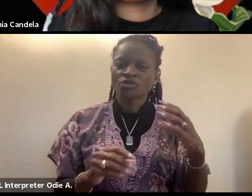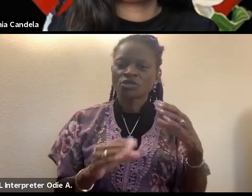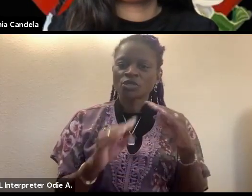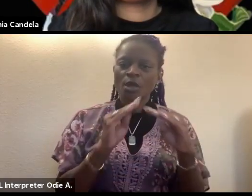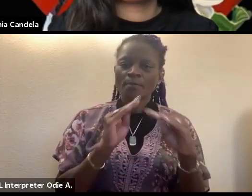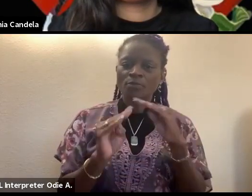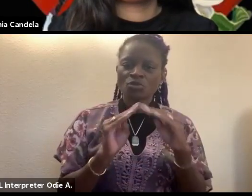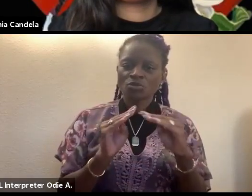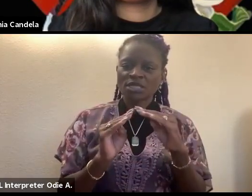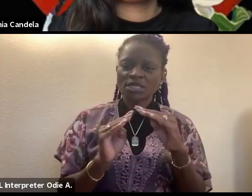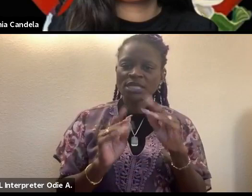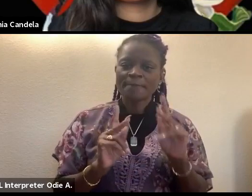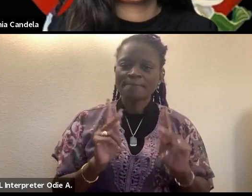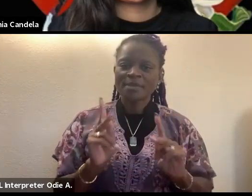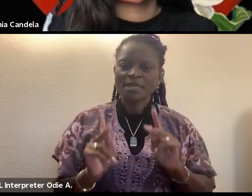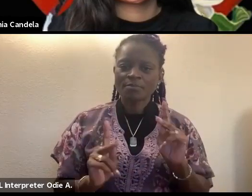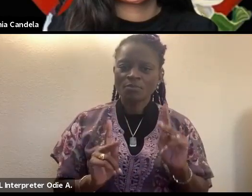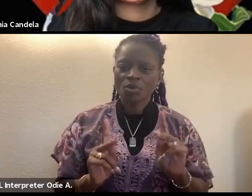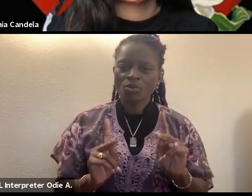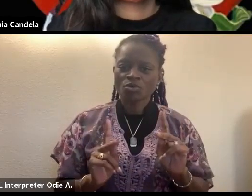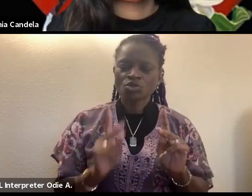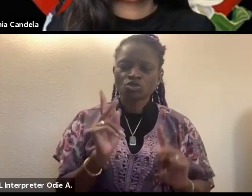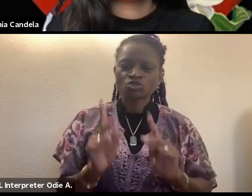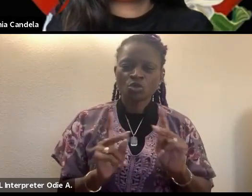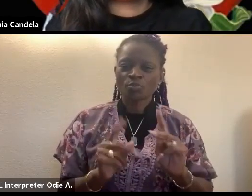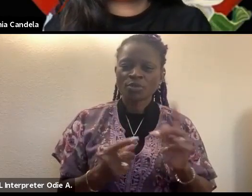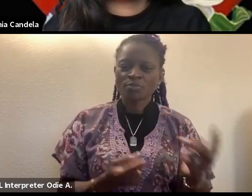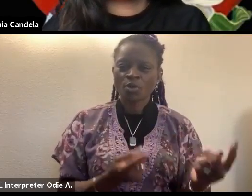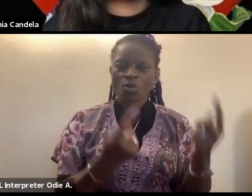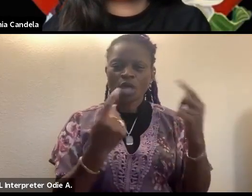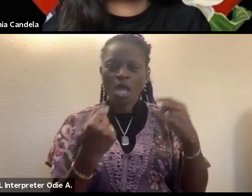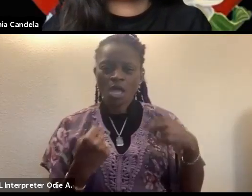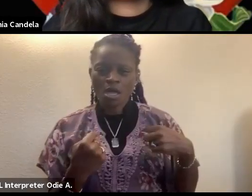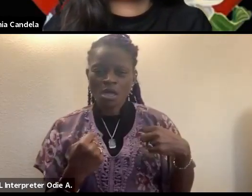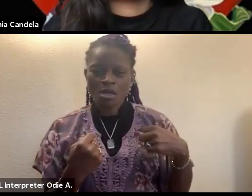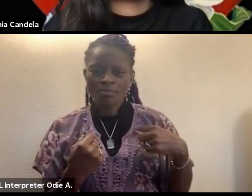and so folks that commonly may not get access or do not have the access point of